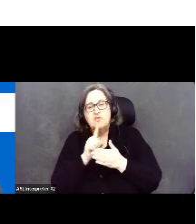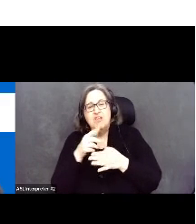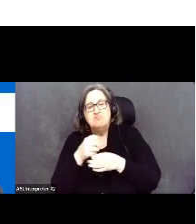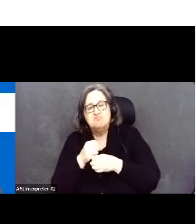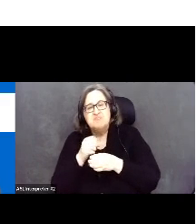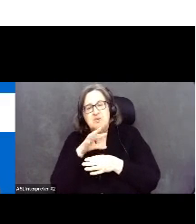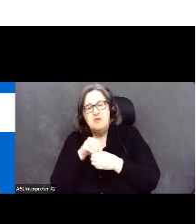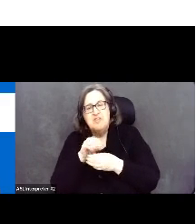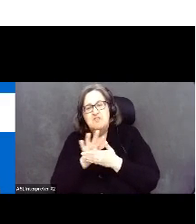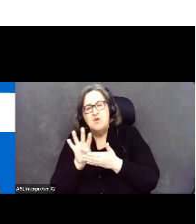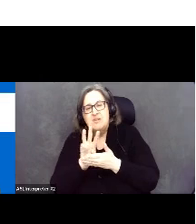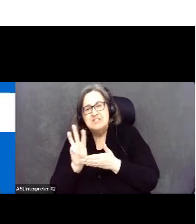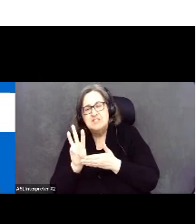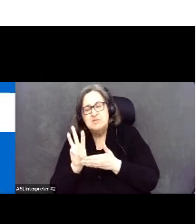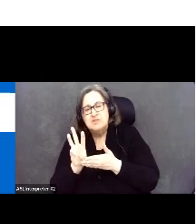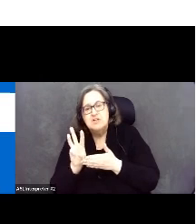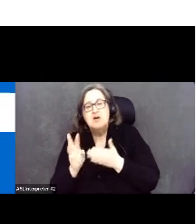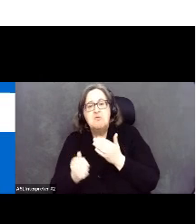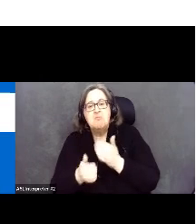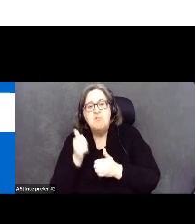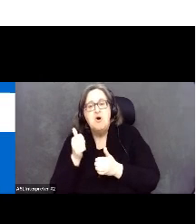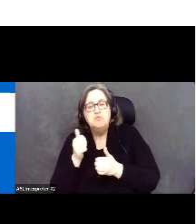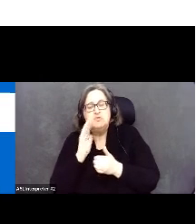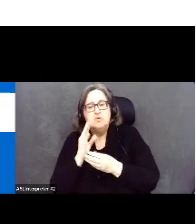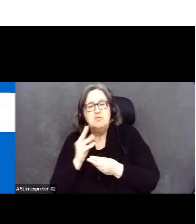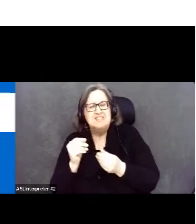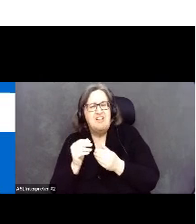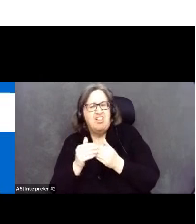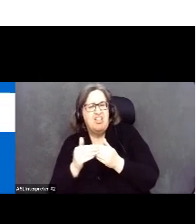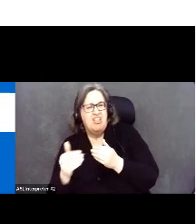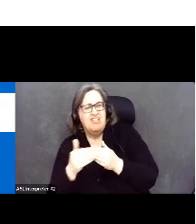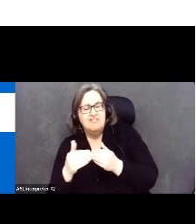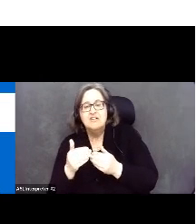Within a few months, the majority of them do resolve. A very small percentage go